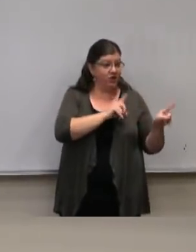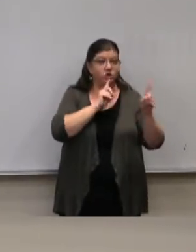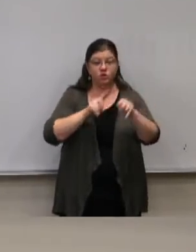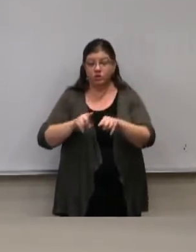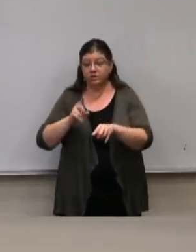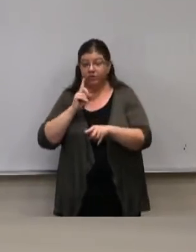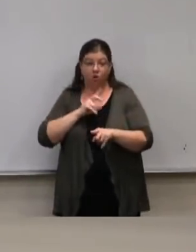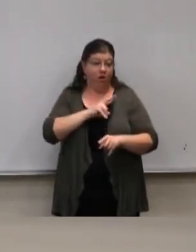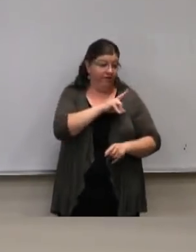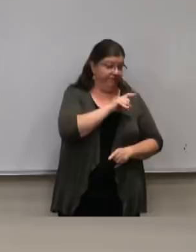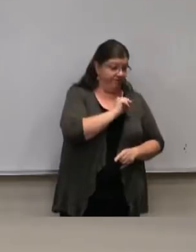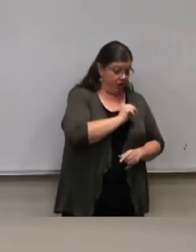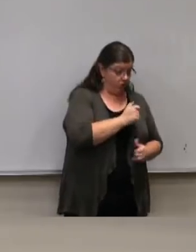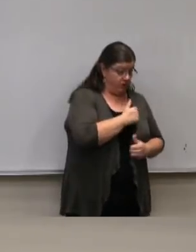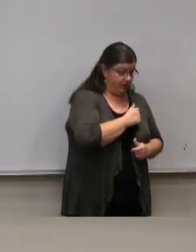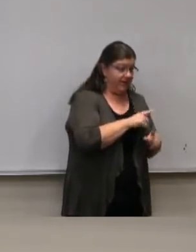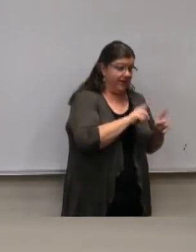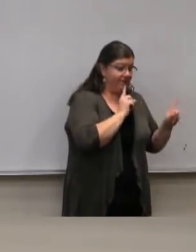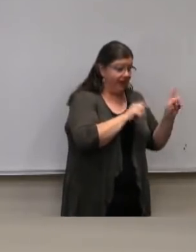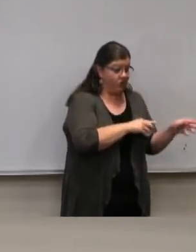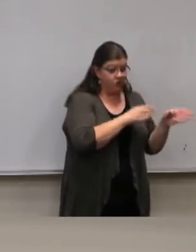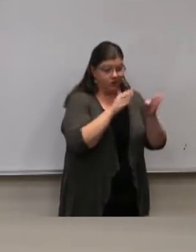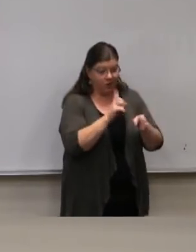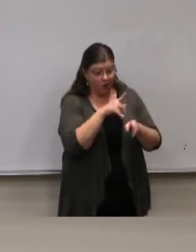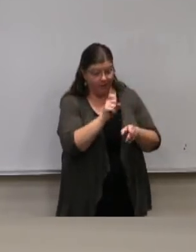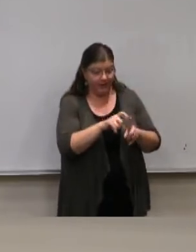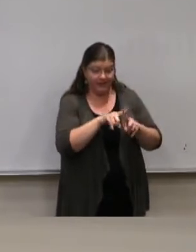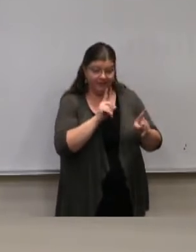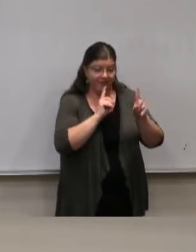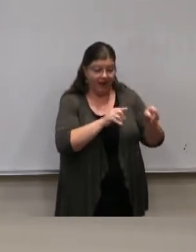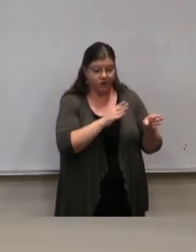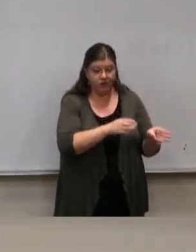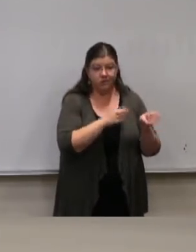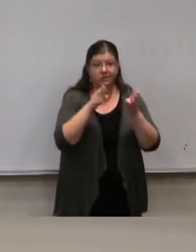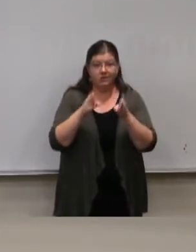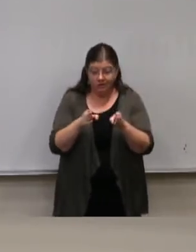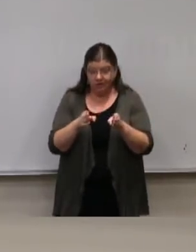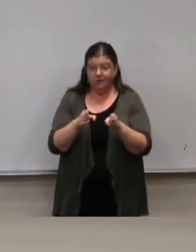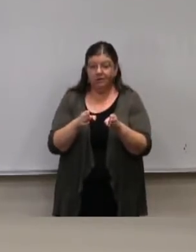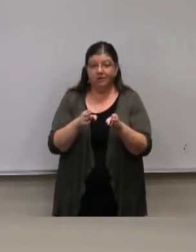and a different answer for EOPS, and a different answer for how we operate the winery.